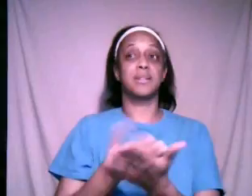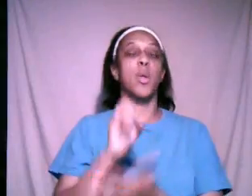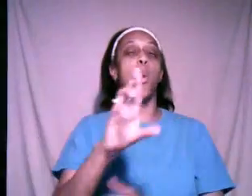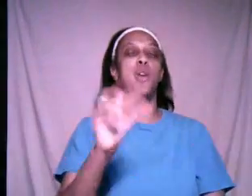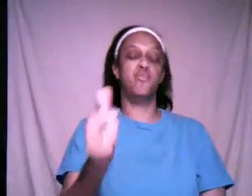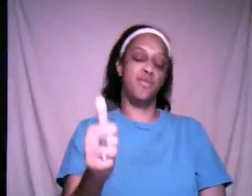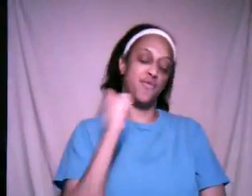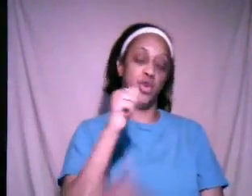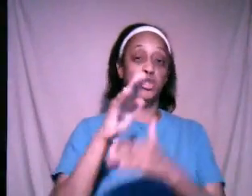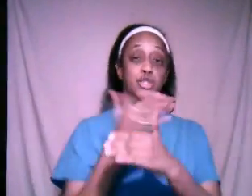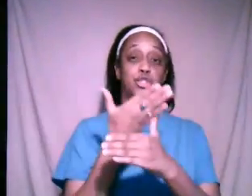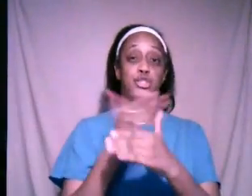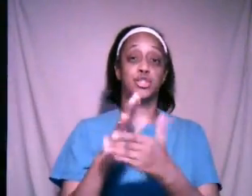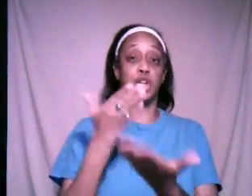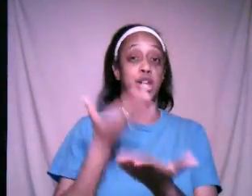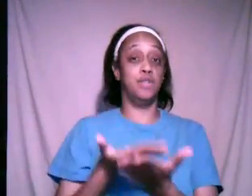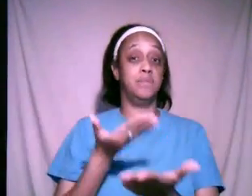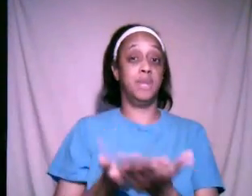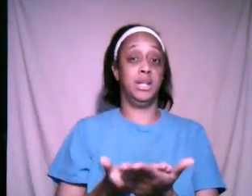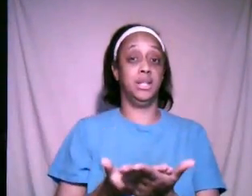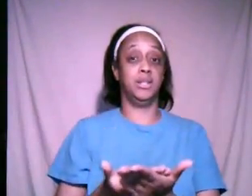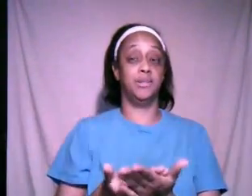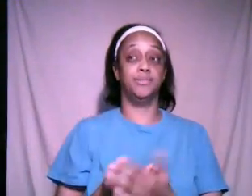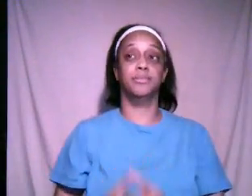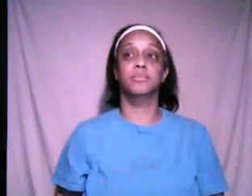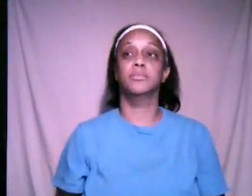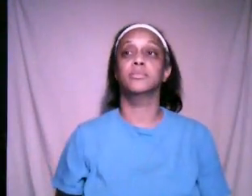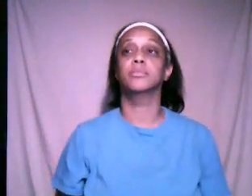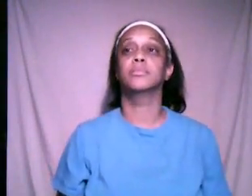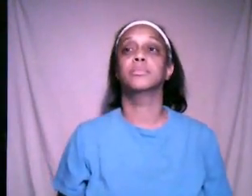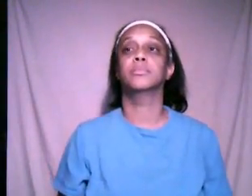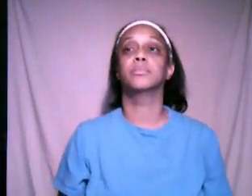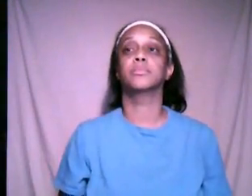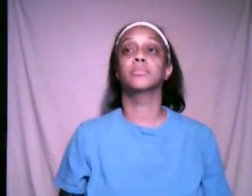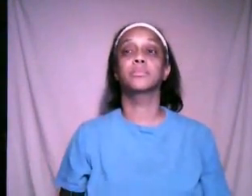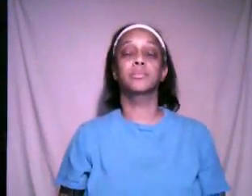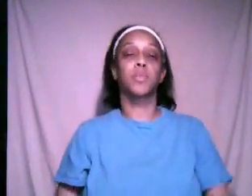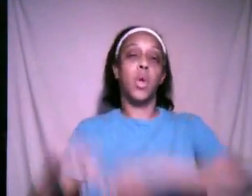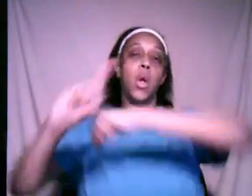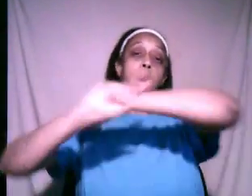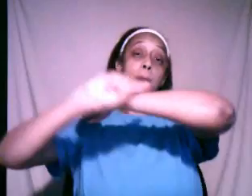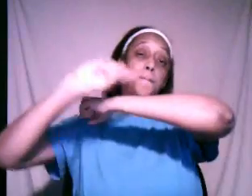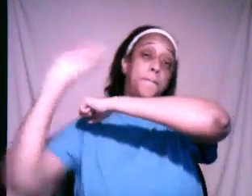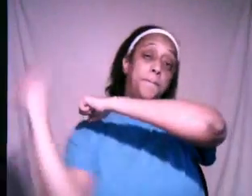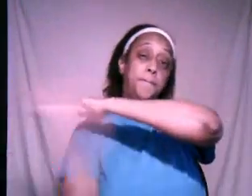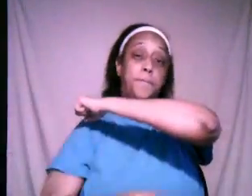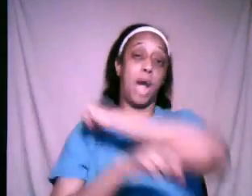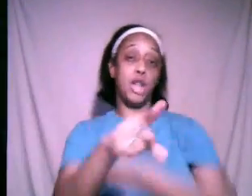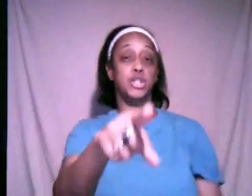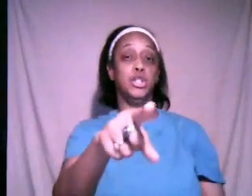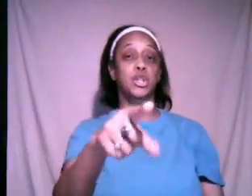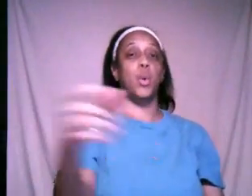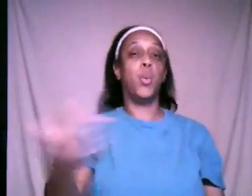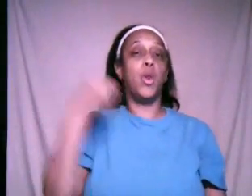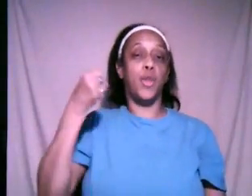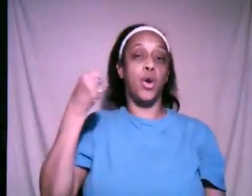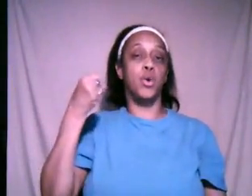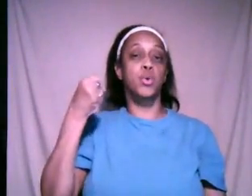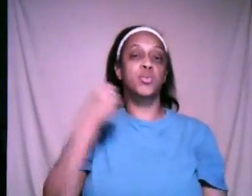refuse to share money. * Punishes you by withholding